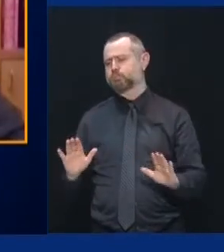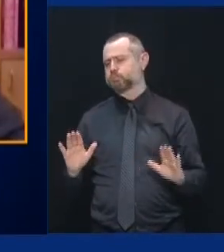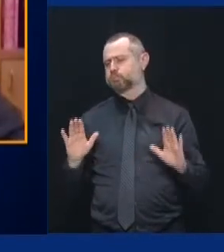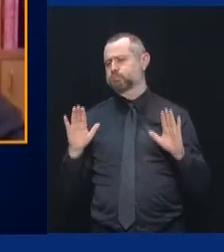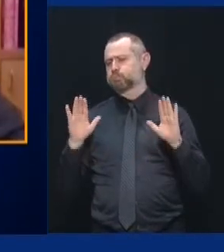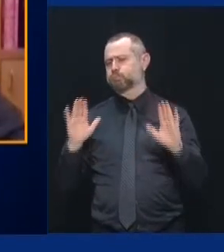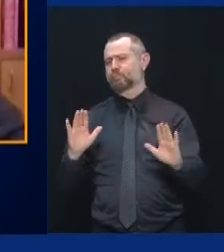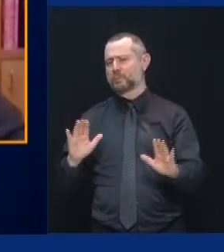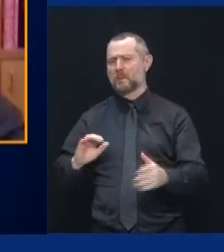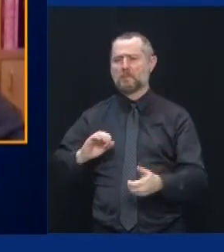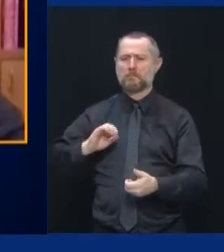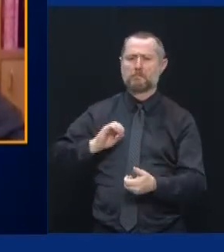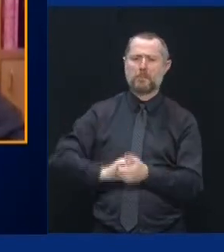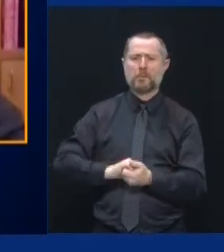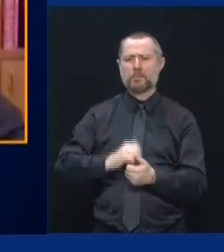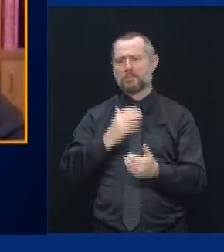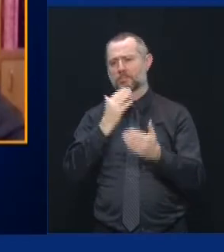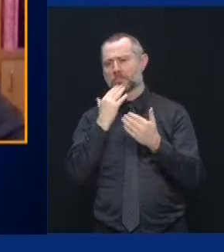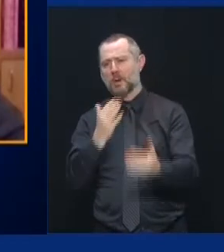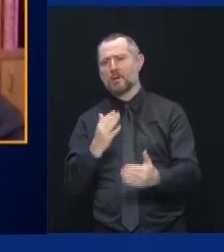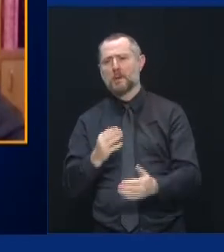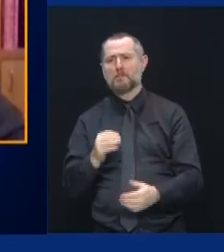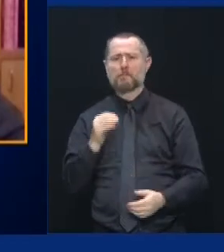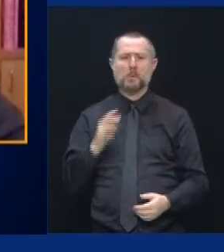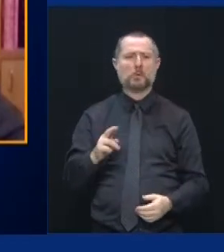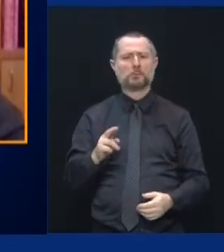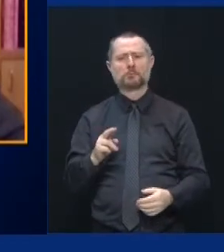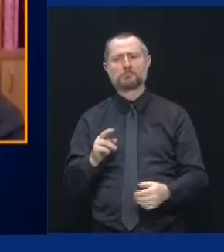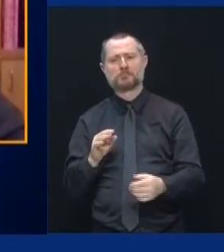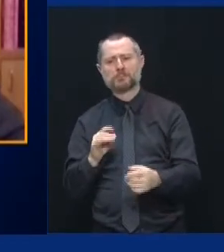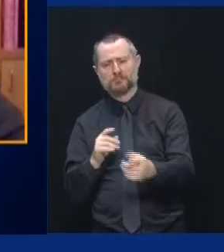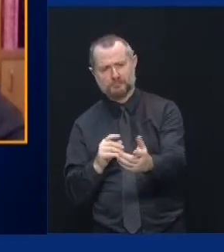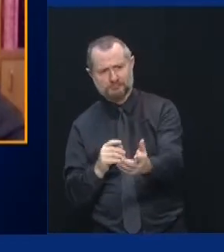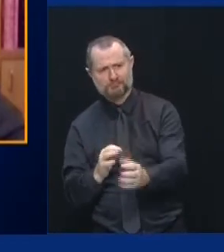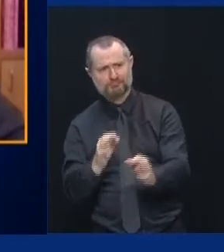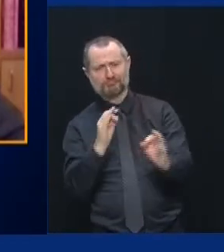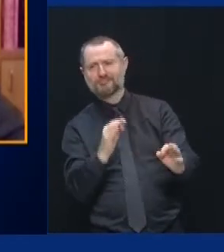GET PEOPLE TO TAKE THE VACCINE AND THE NAACP HAS BEEN SUCH A